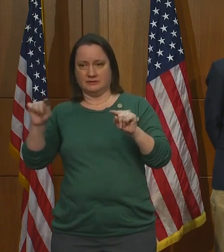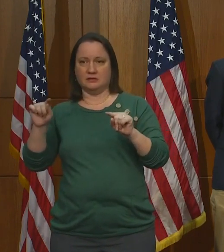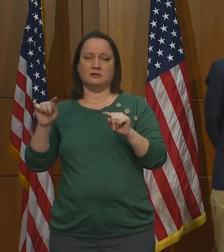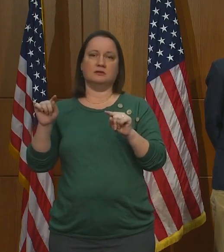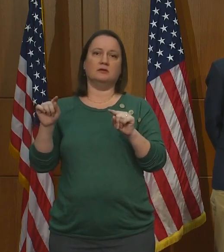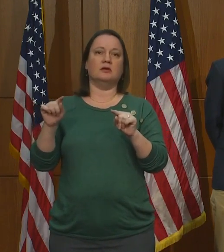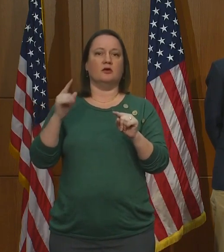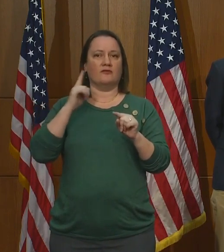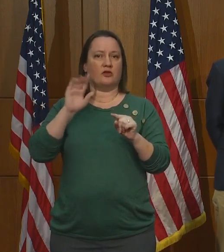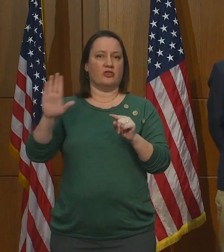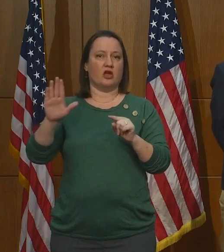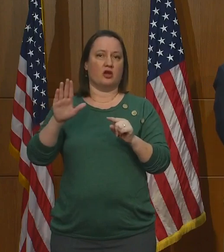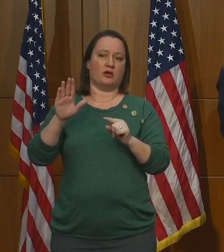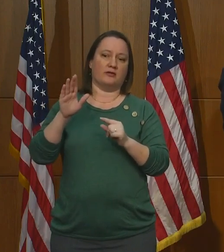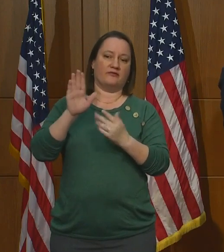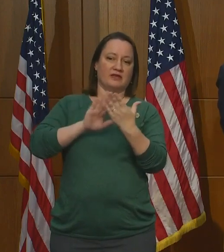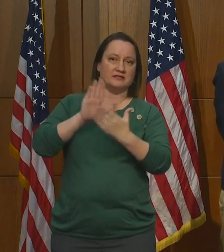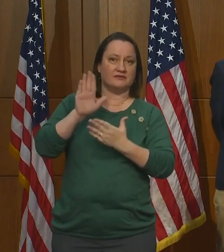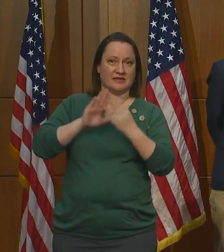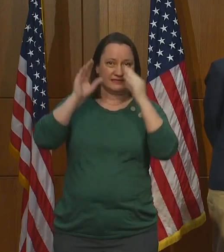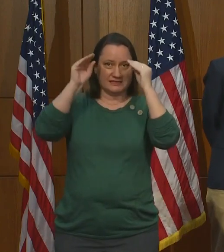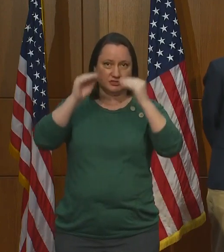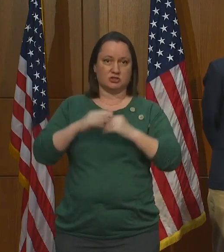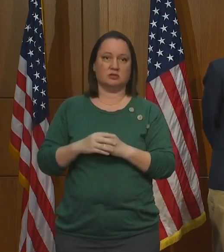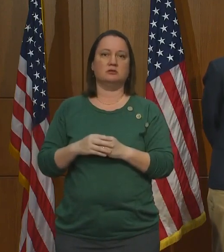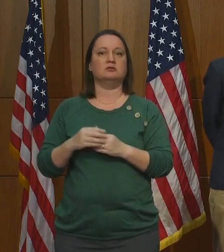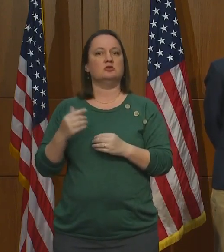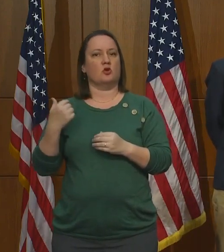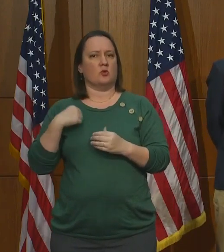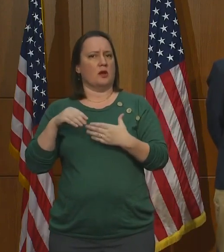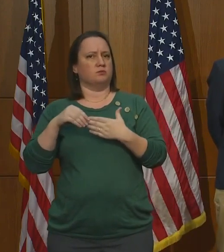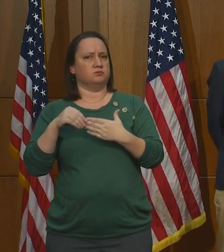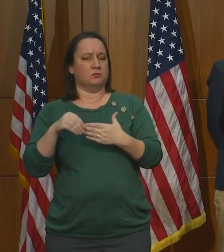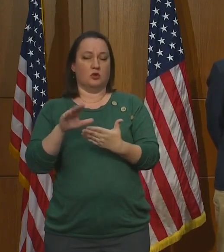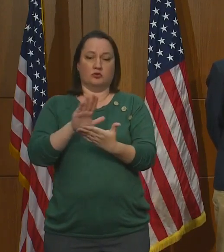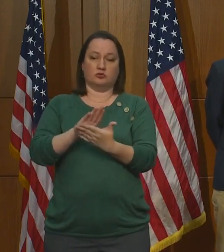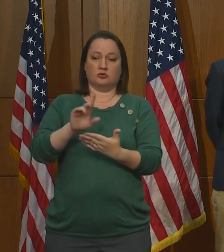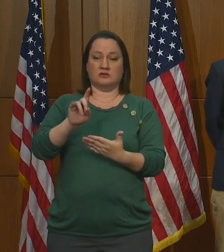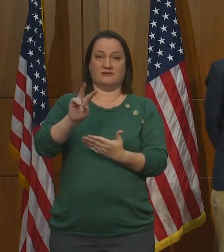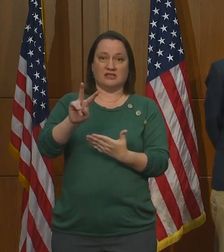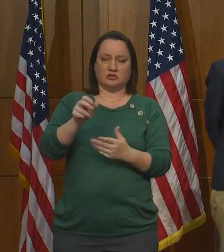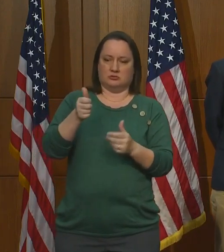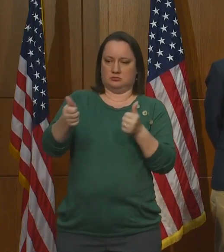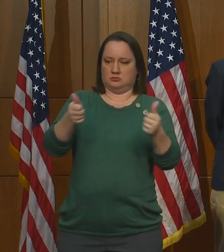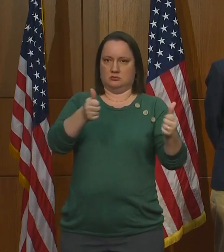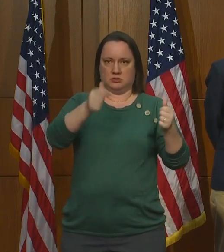PERSON INSTRUCTION OFFERINGS THEN THE PHASE ALLOWS SO IT ALLOWS FLEXIBILITY FOR SCHOOL